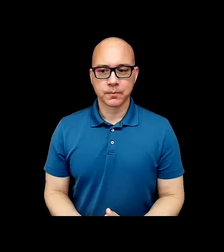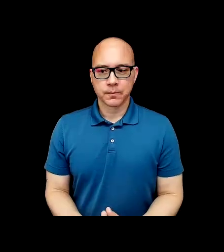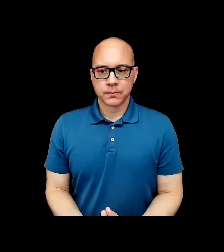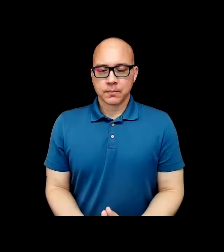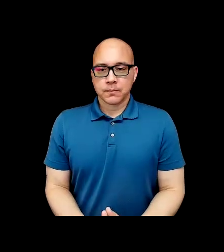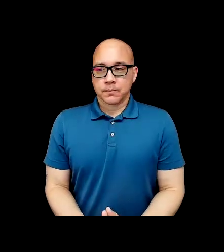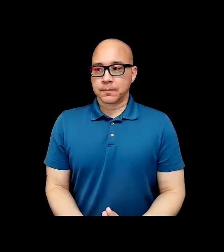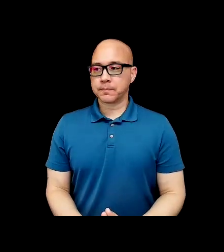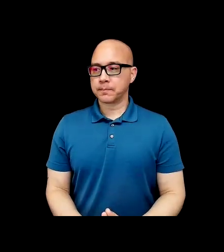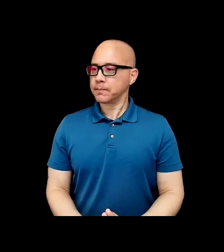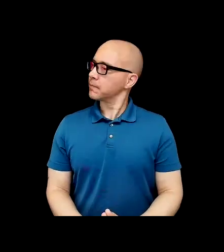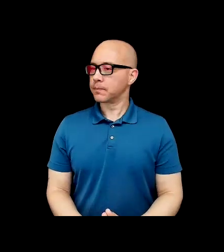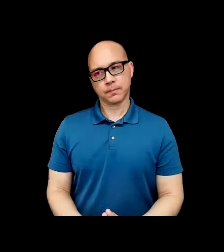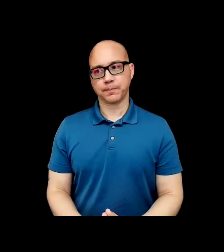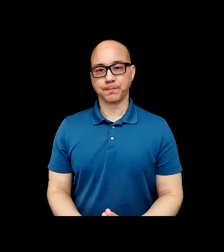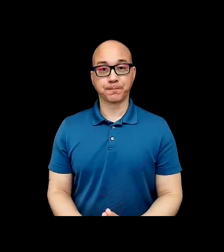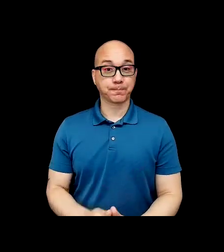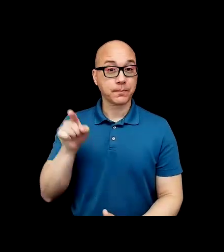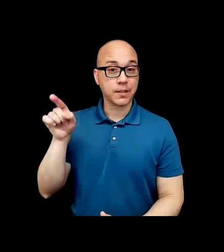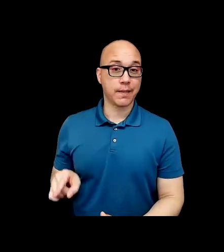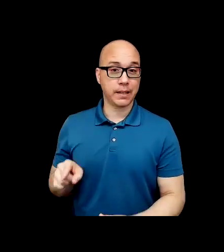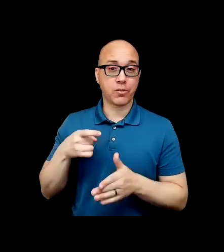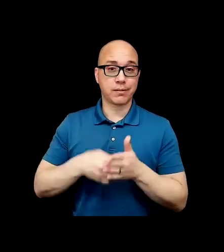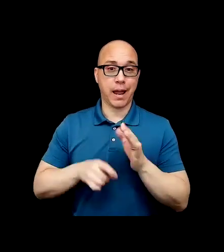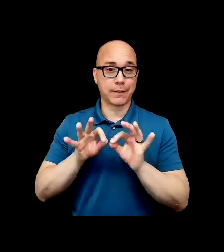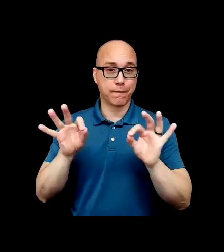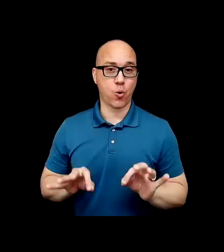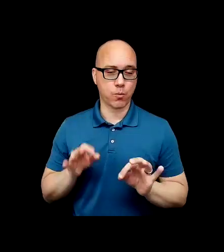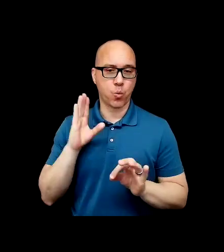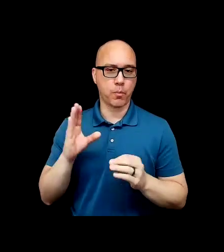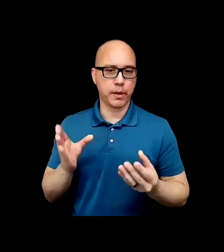So, here are the tax forms that you will be filing with your tax returns.